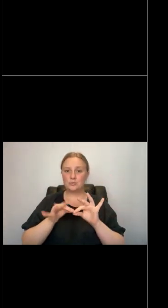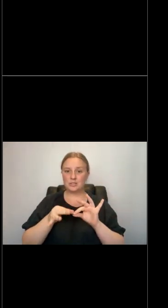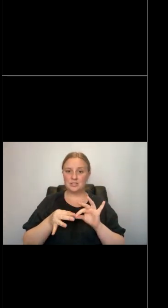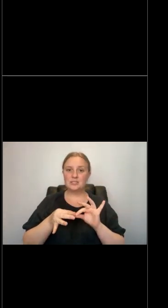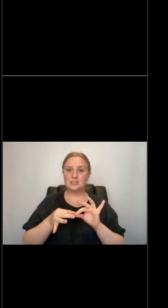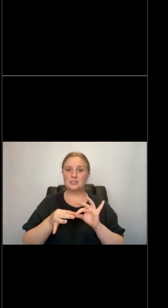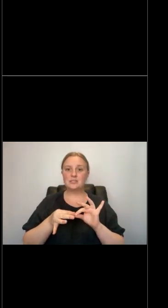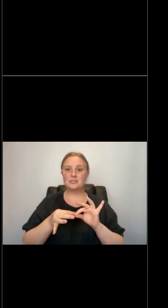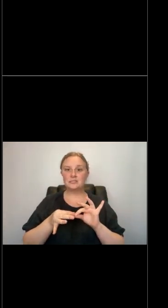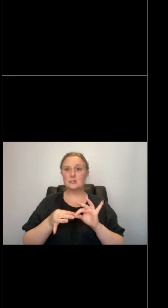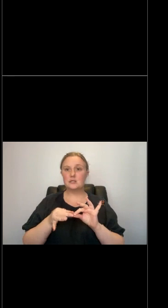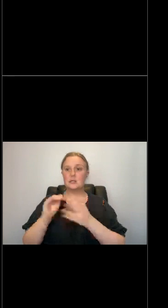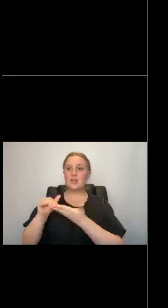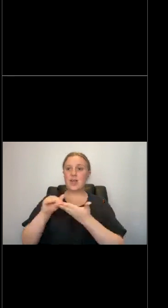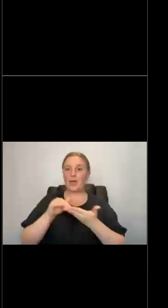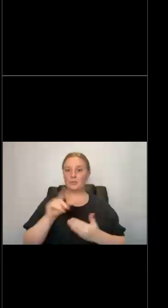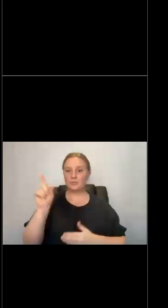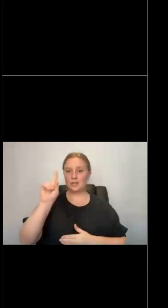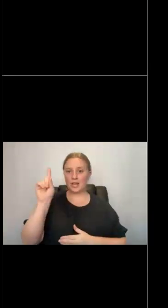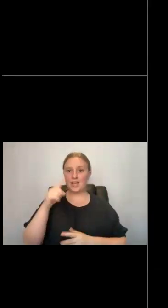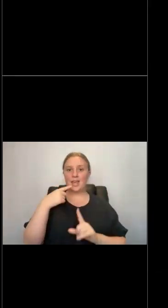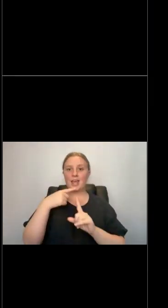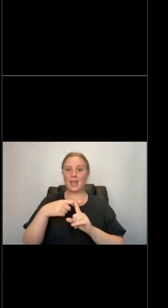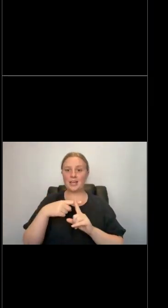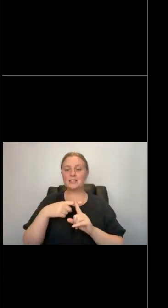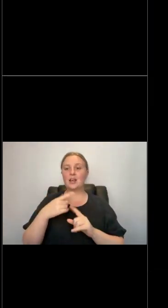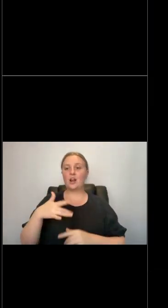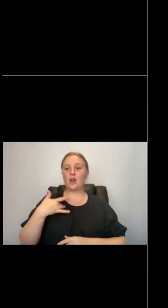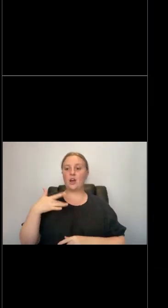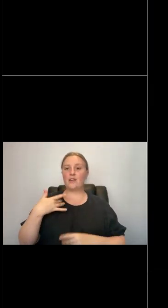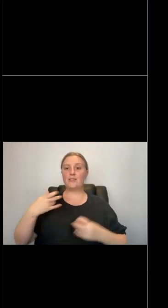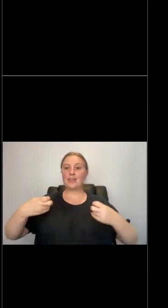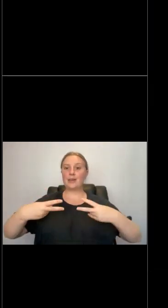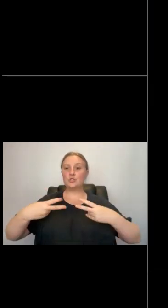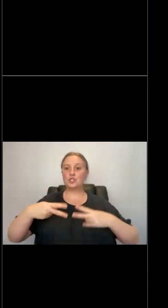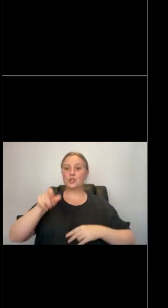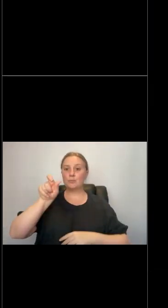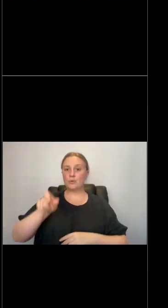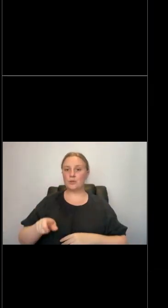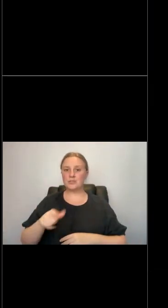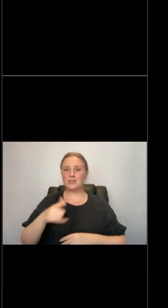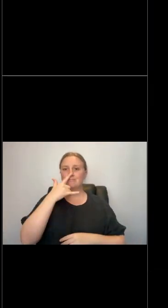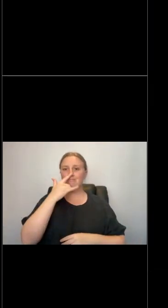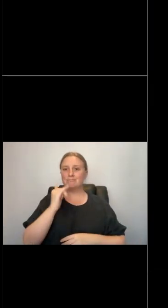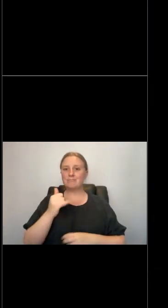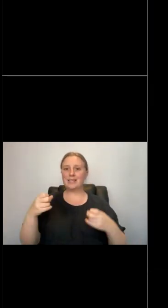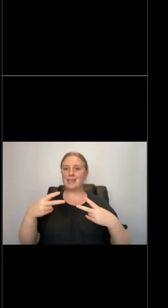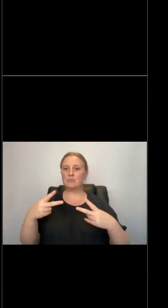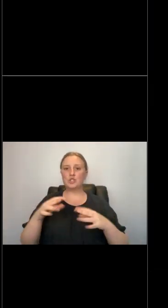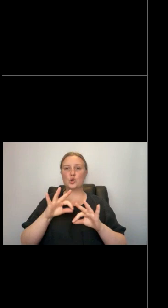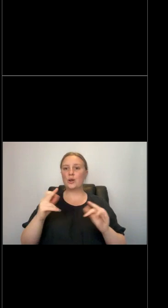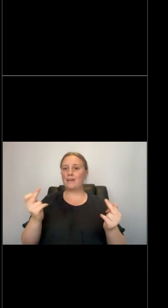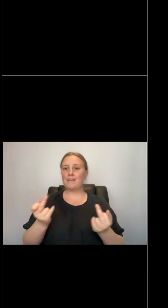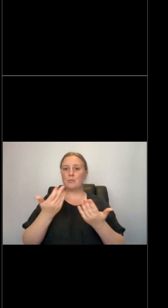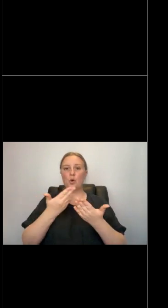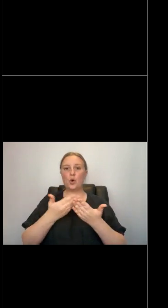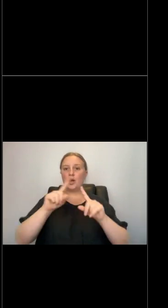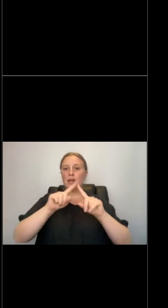helping us out today and lot of catching up and apologize that our captions weren't available on the screen today. We did again have some technical difficulties,